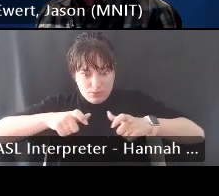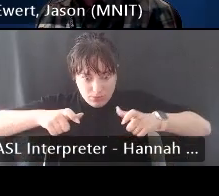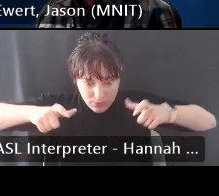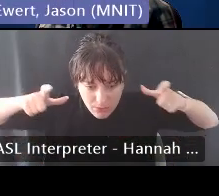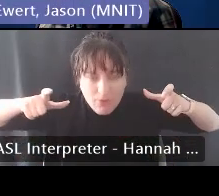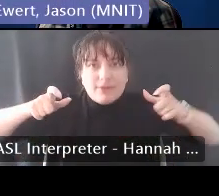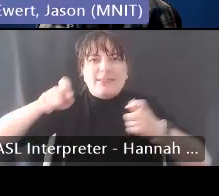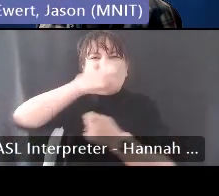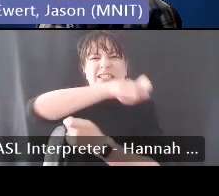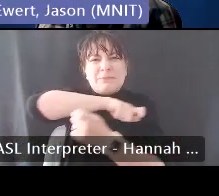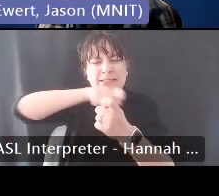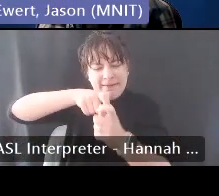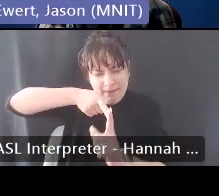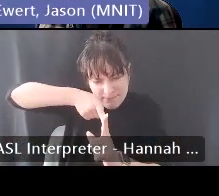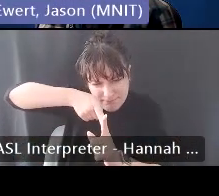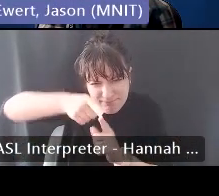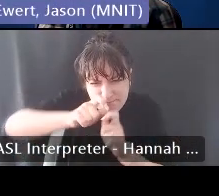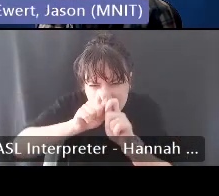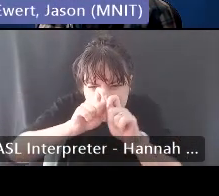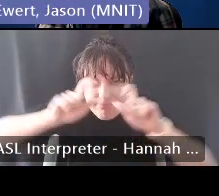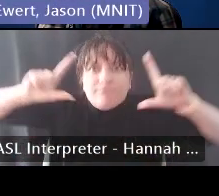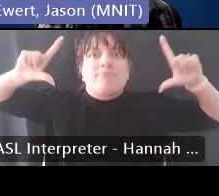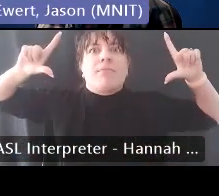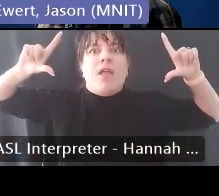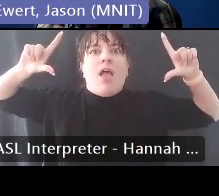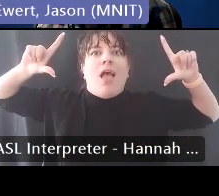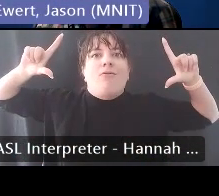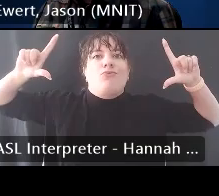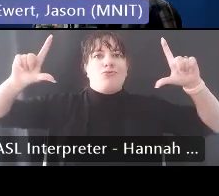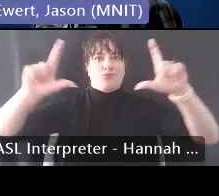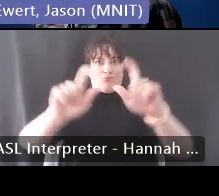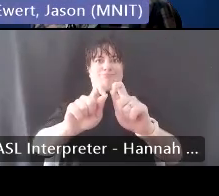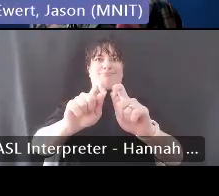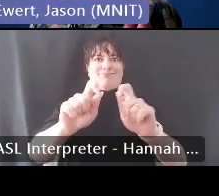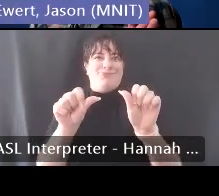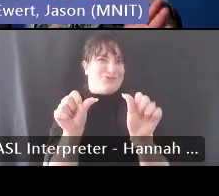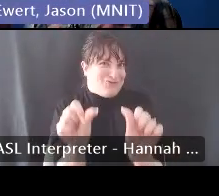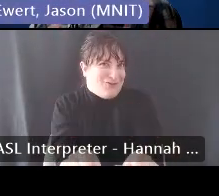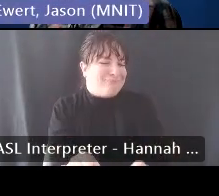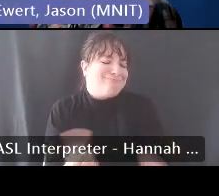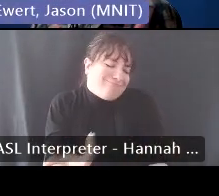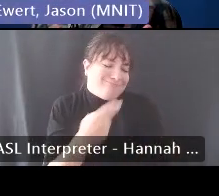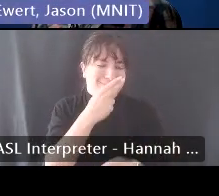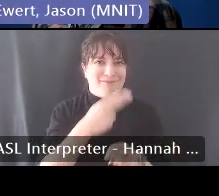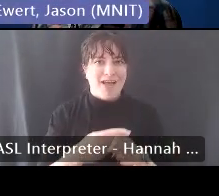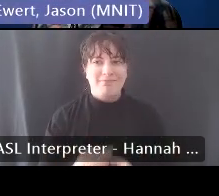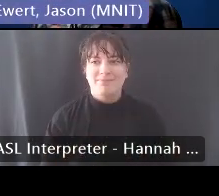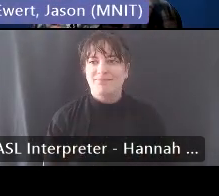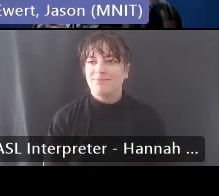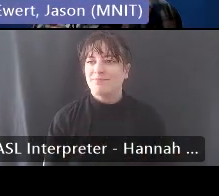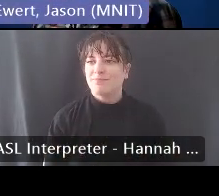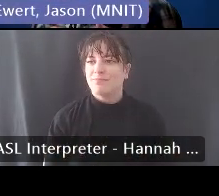Yeah, I always thought like a doing a simplified version of this with maybe